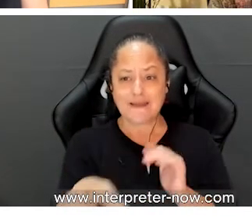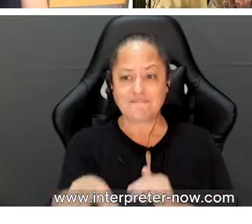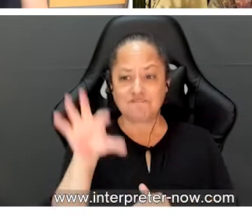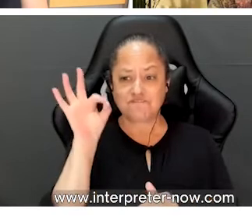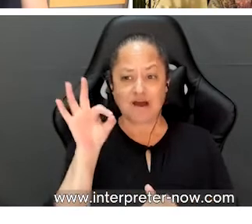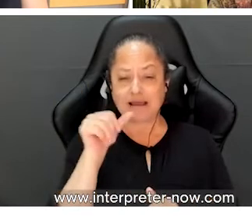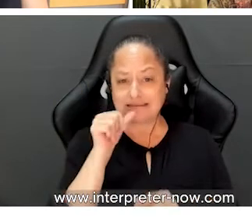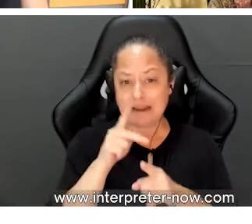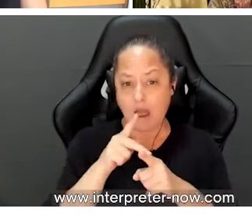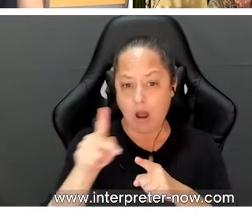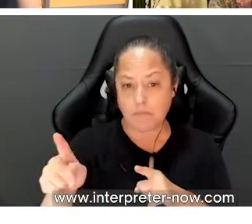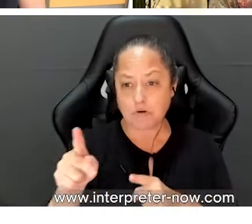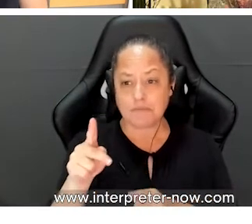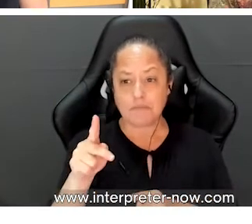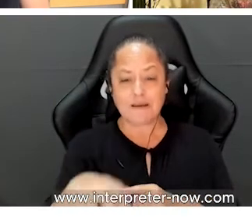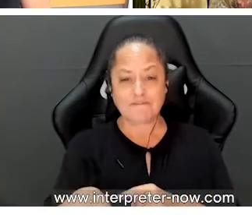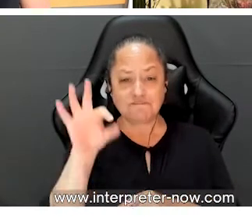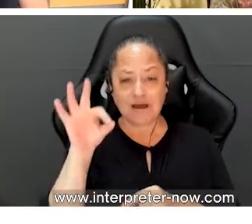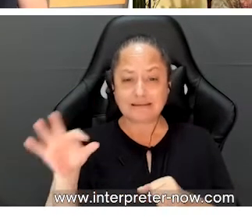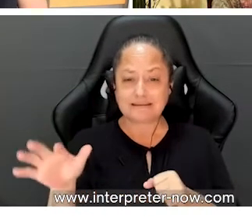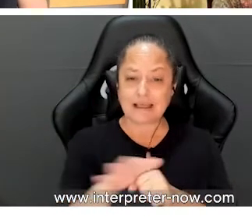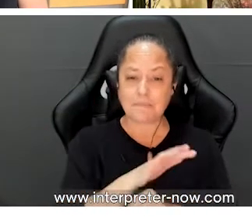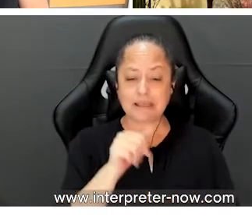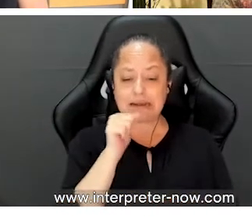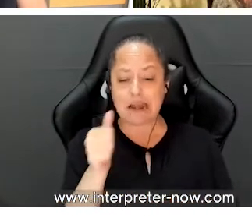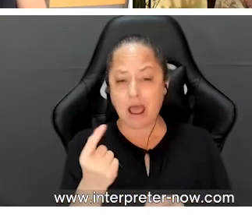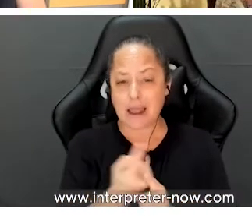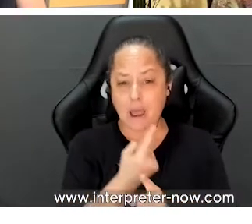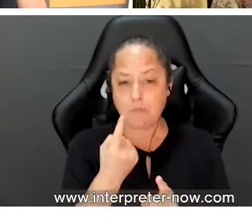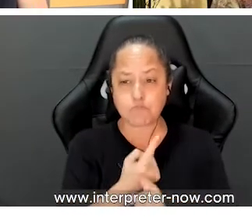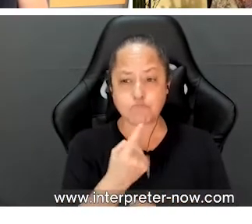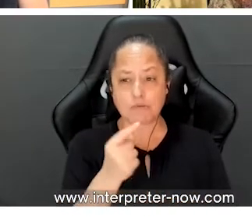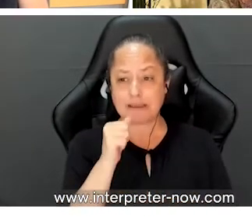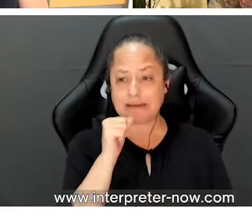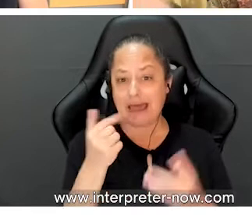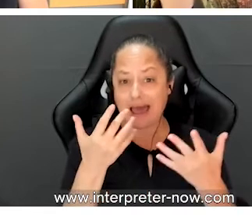finds it completely inappropriate, not done to talk about religion, then the people being